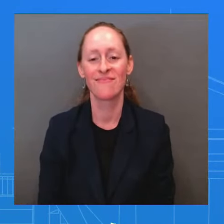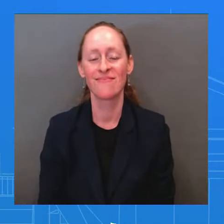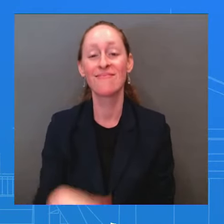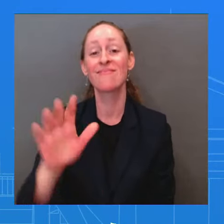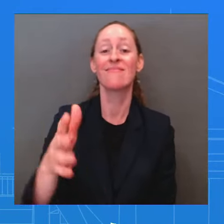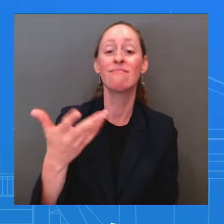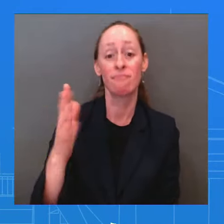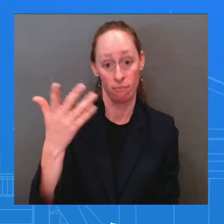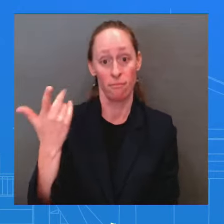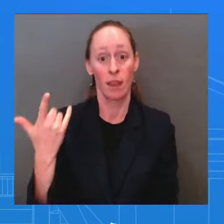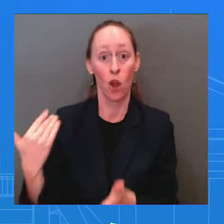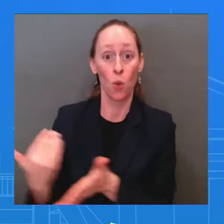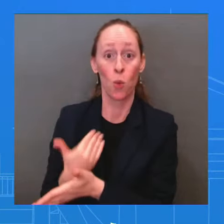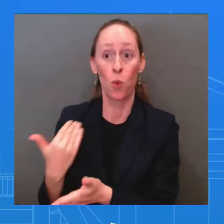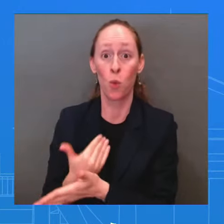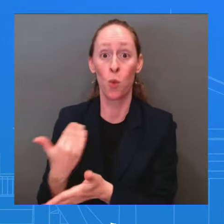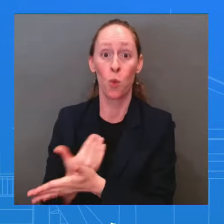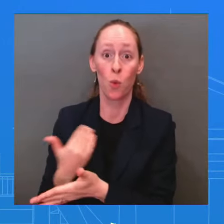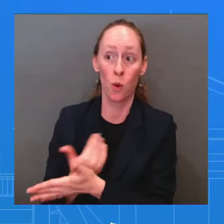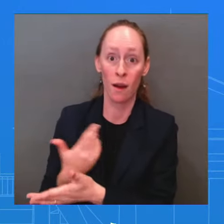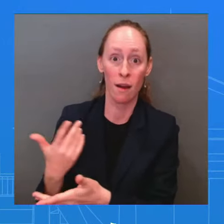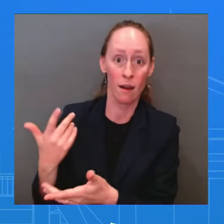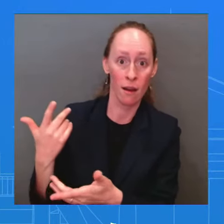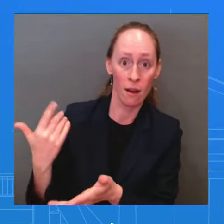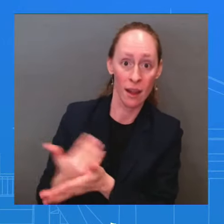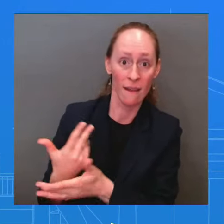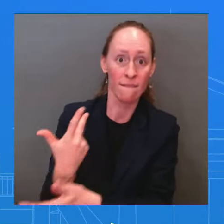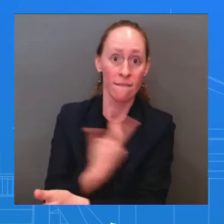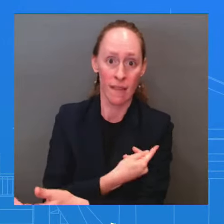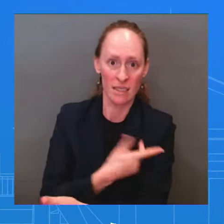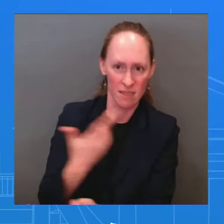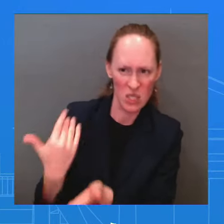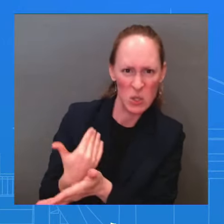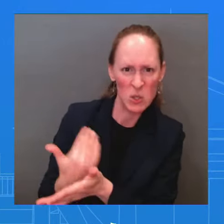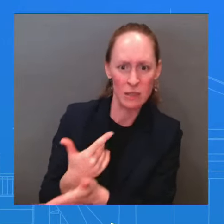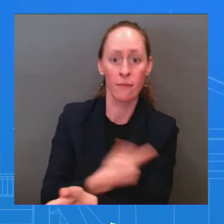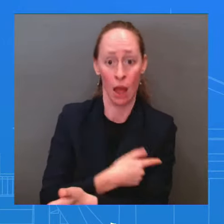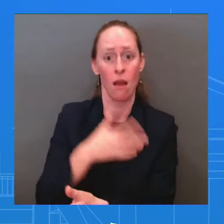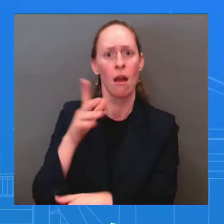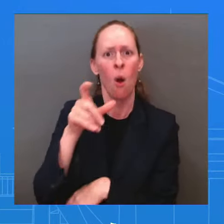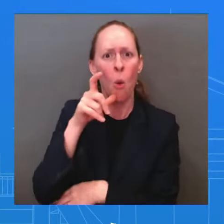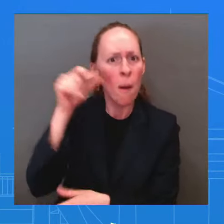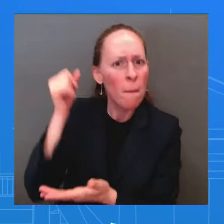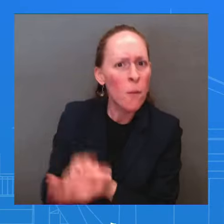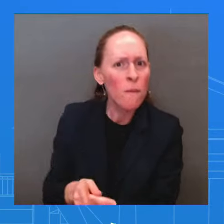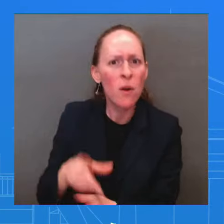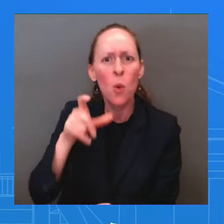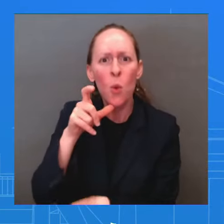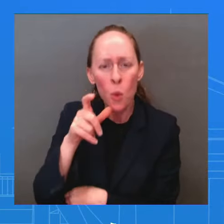this is something that public experts have approved. And that's what's important. It's important that, as we go into the fall and winter months,